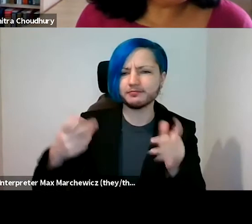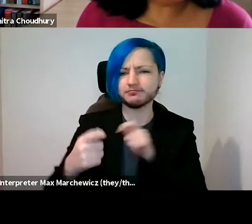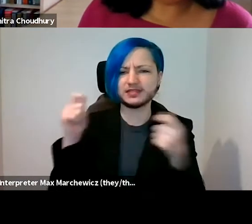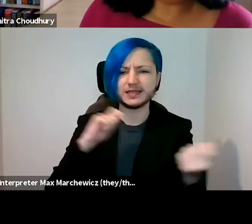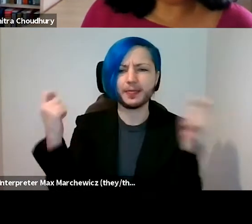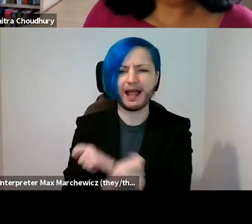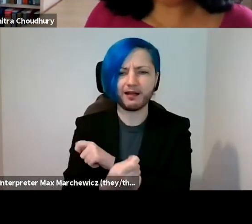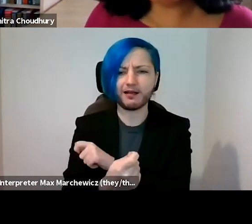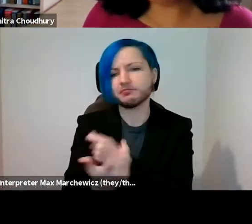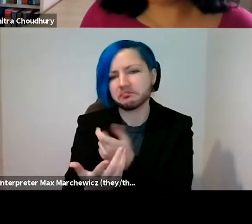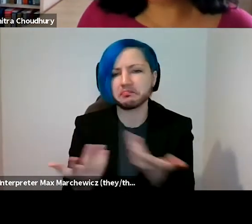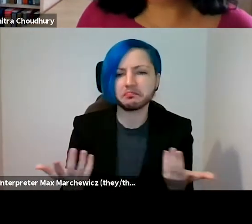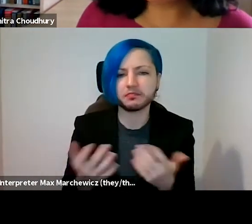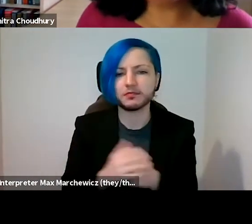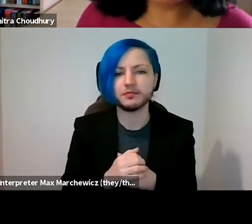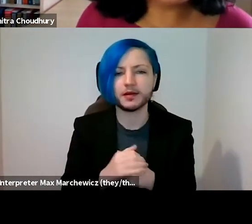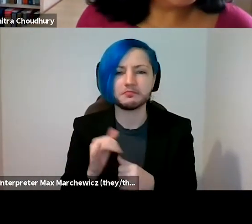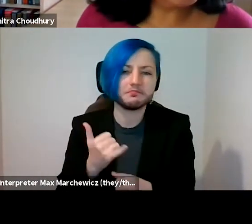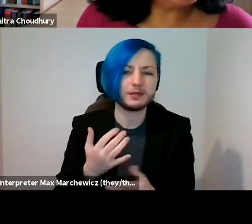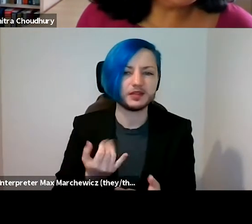me reproducing the picture, so I hope that's okay.